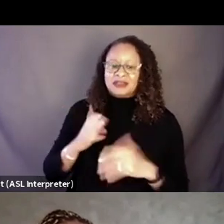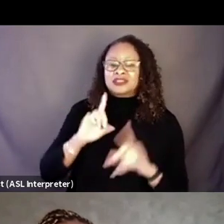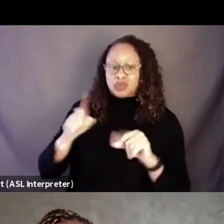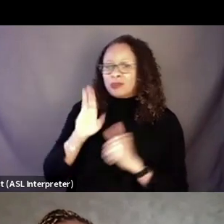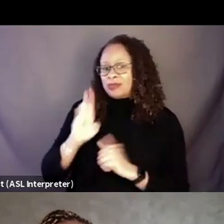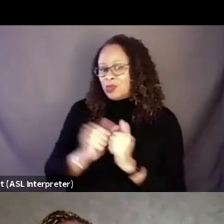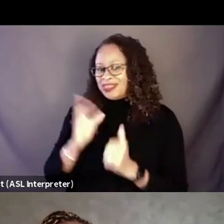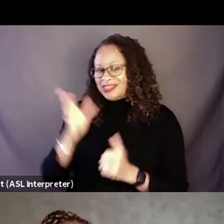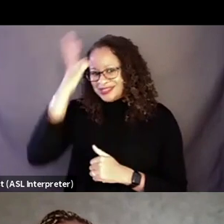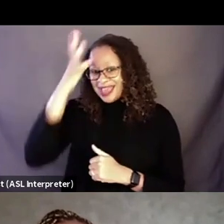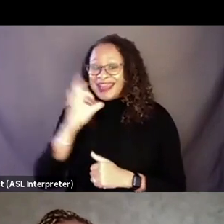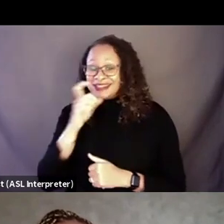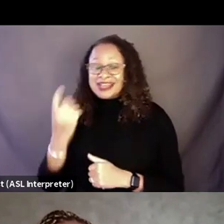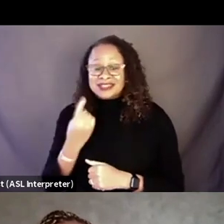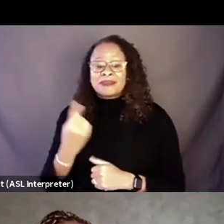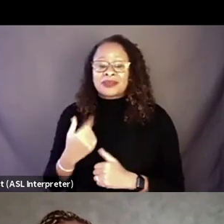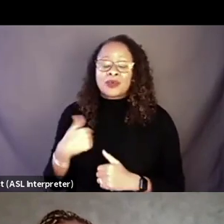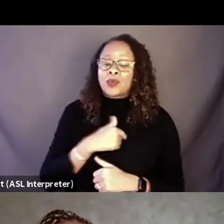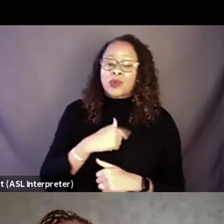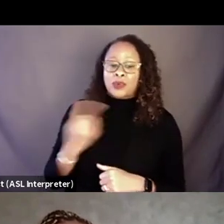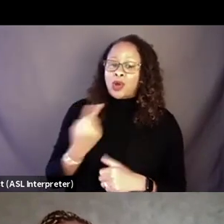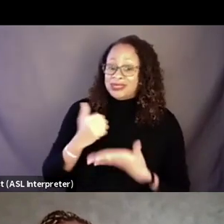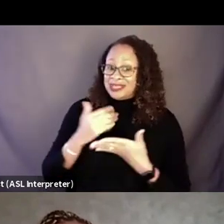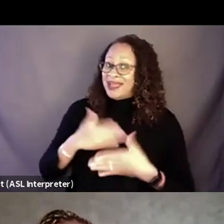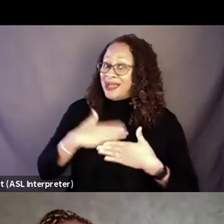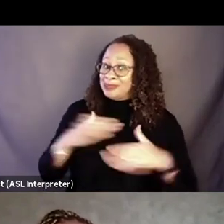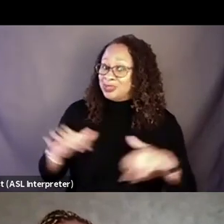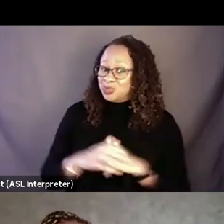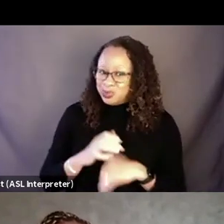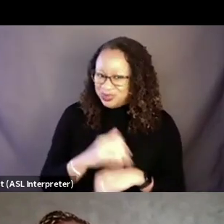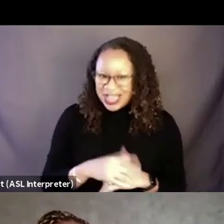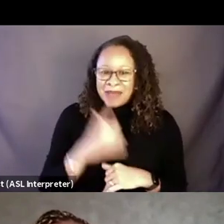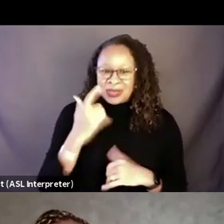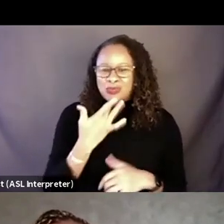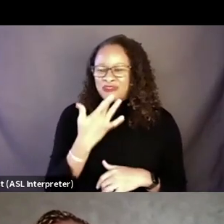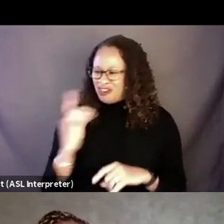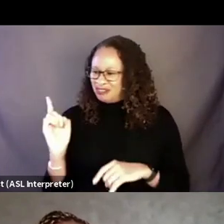And it's not something that we were always happy to do because we'd rather have been else in that moment